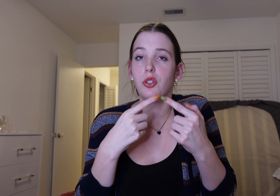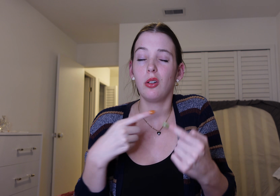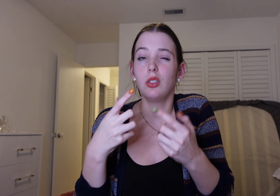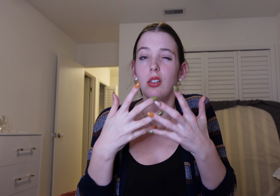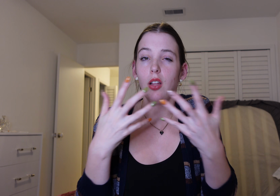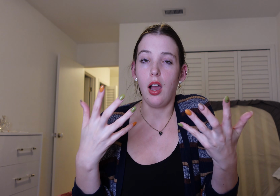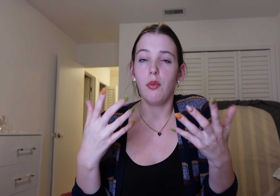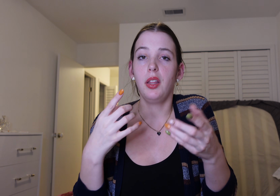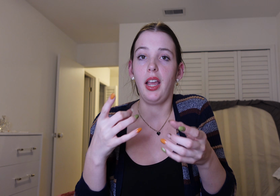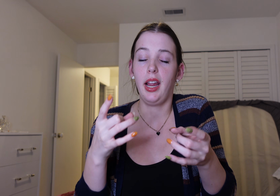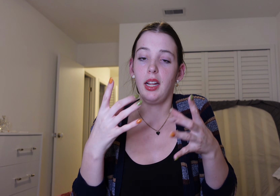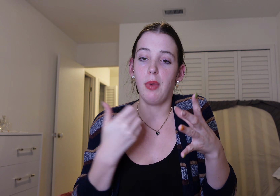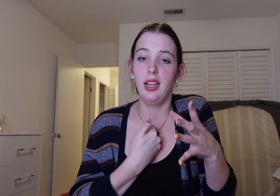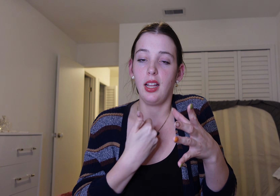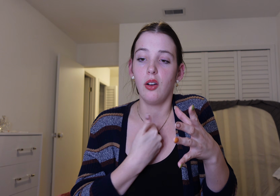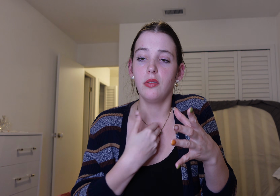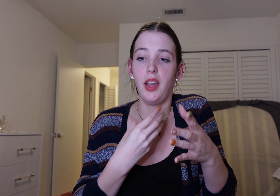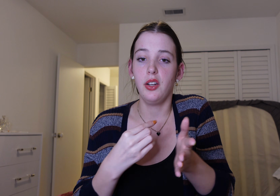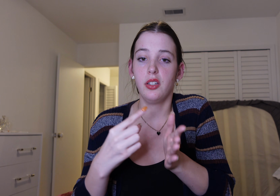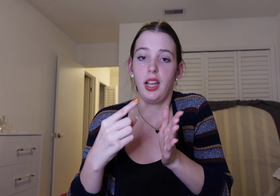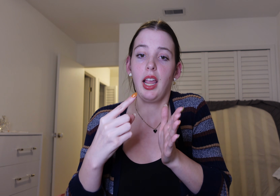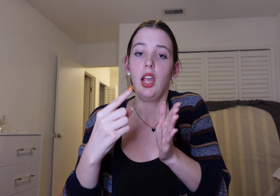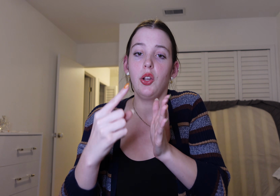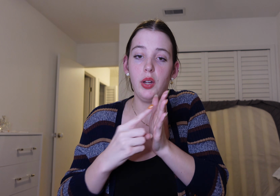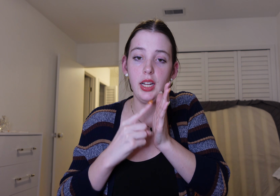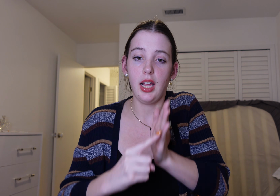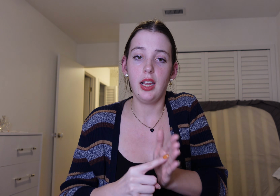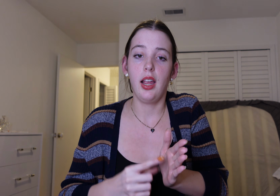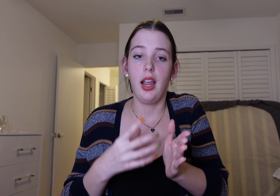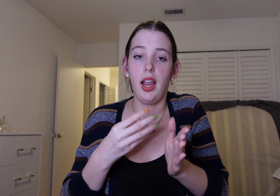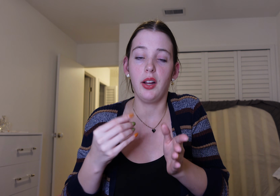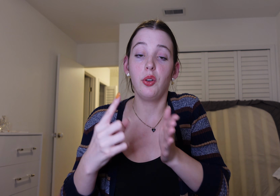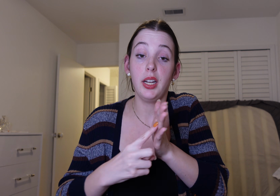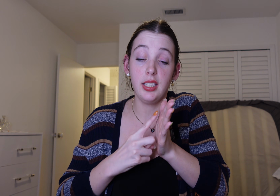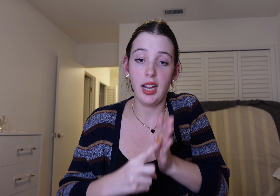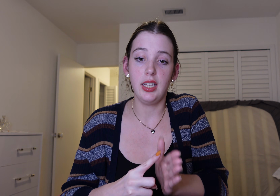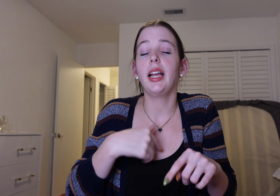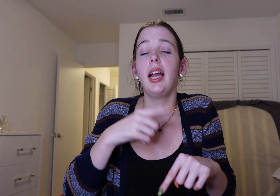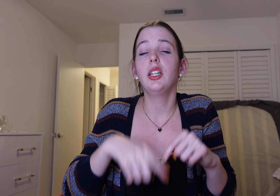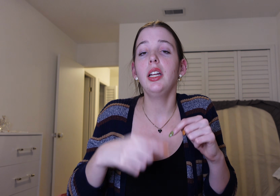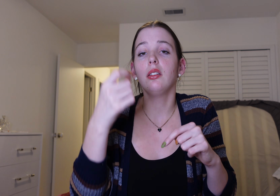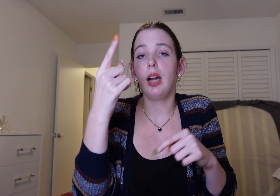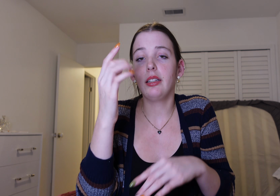struggled a lot with hating myself and just like criticize and criticizing like I couldn't grasp